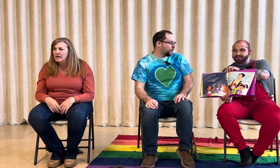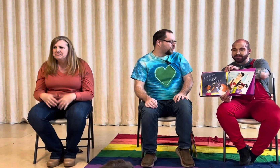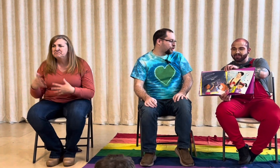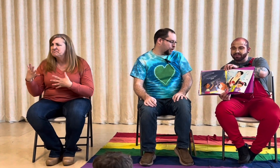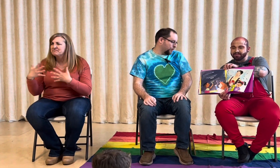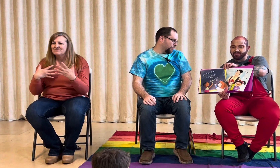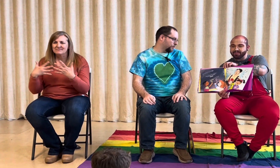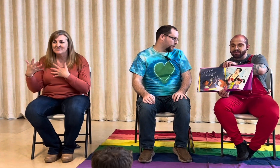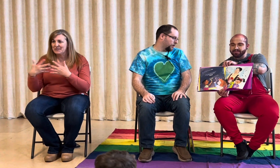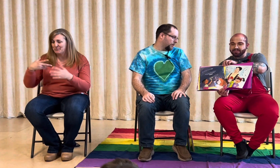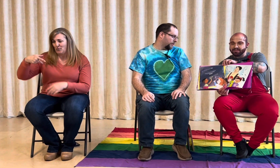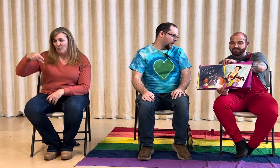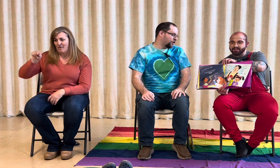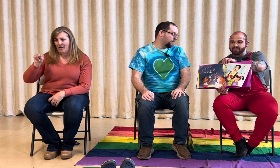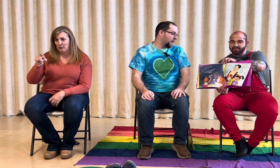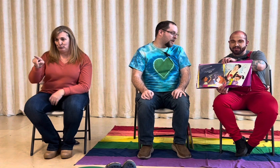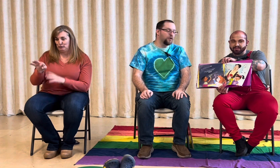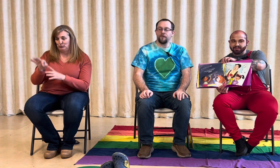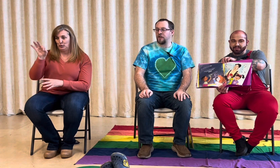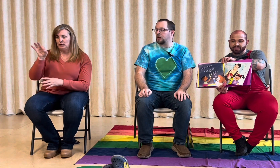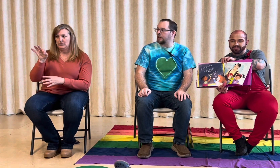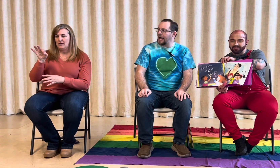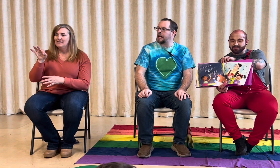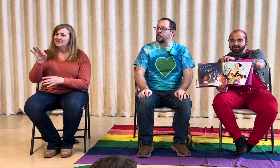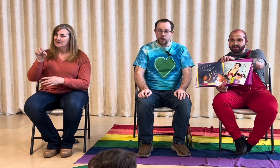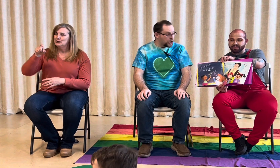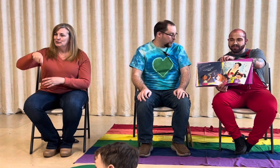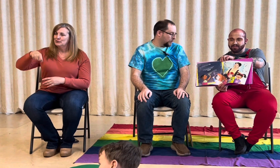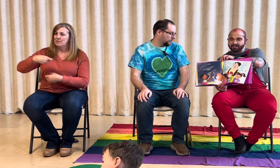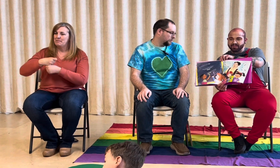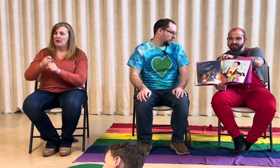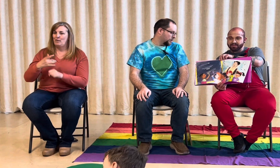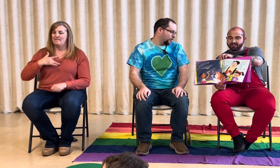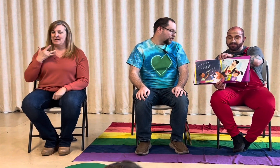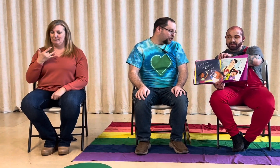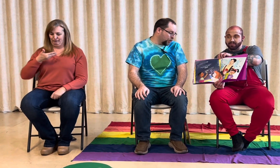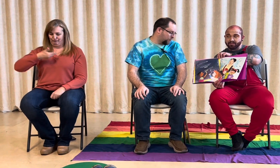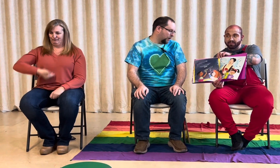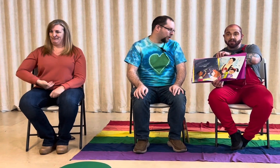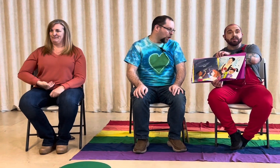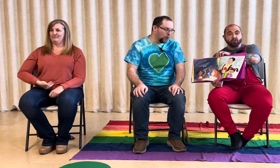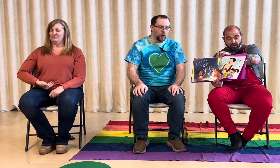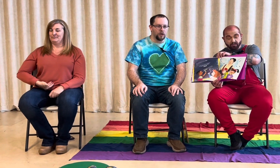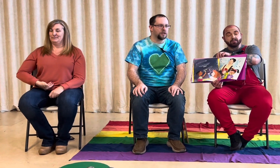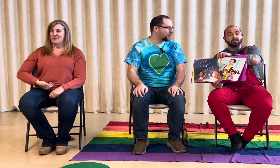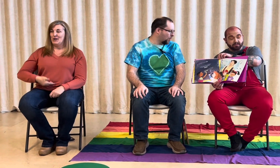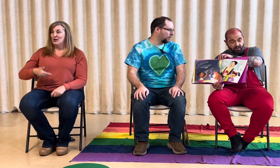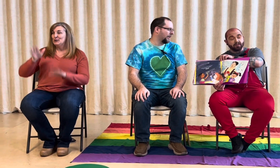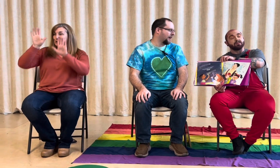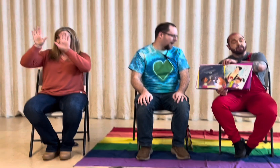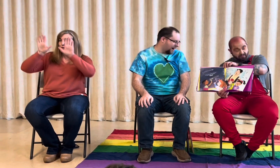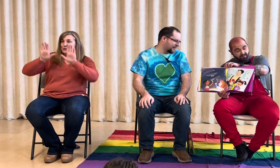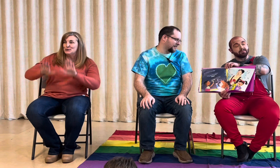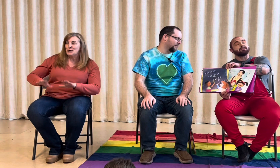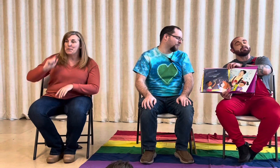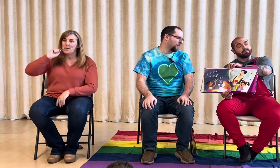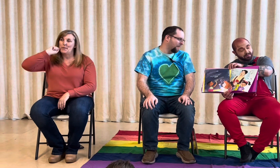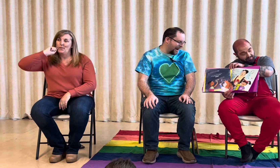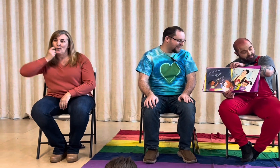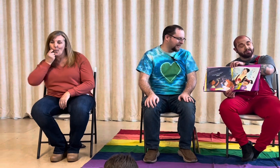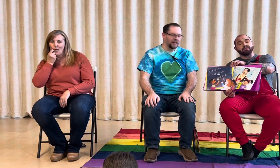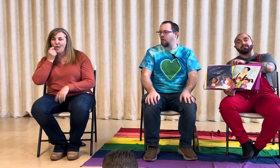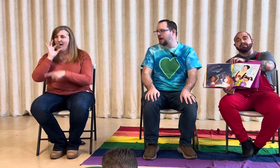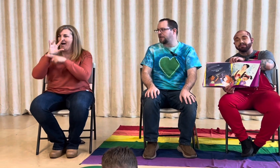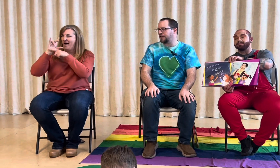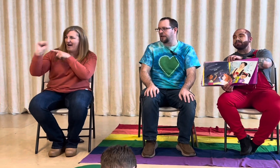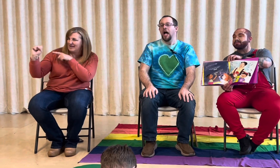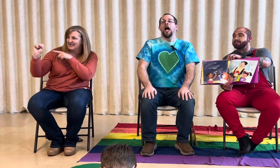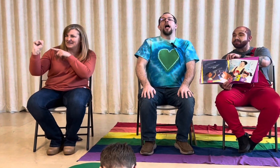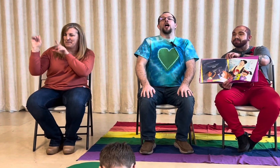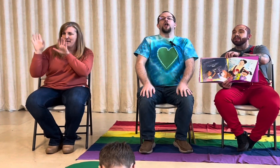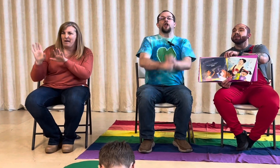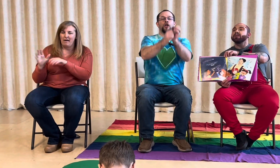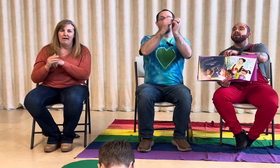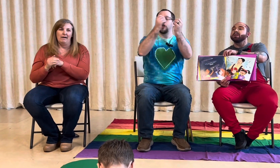you choose they should make you feel like you: super cool, totally awesome, amazingly wonderful